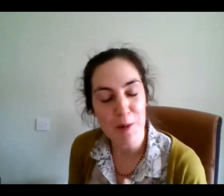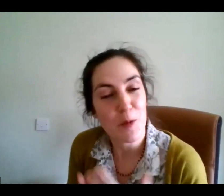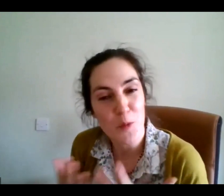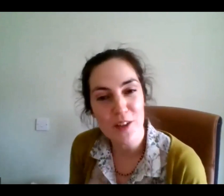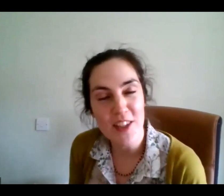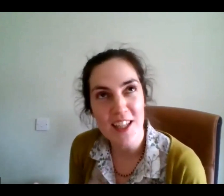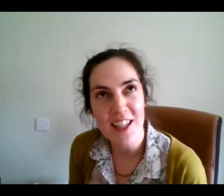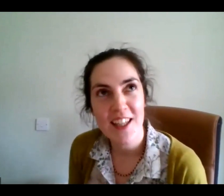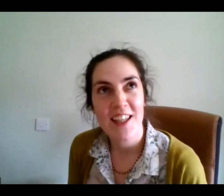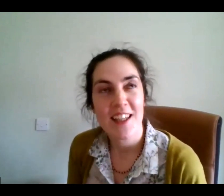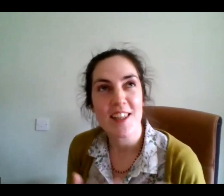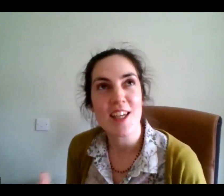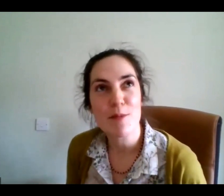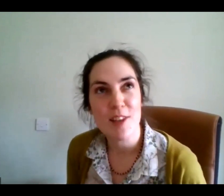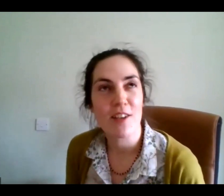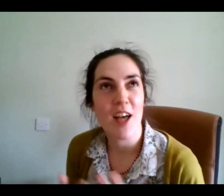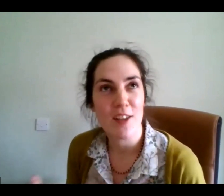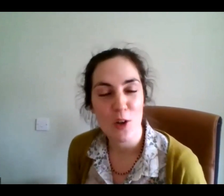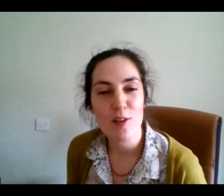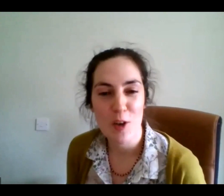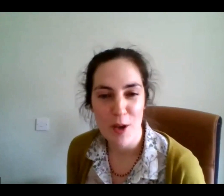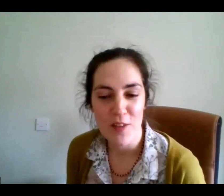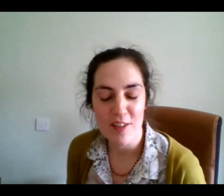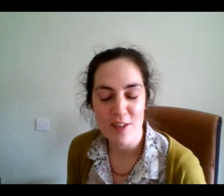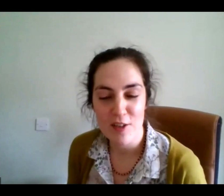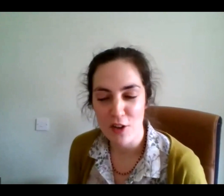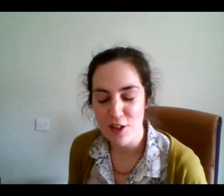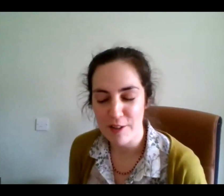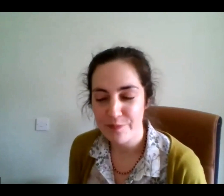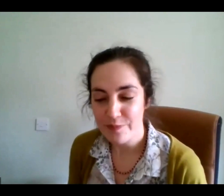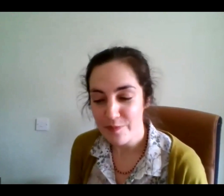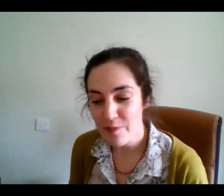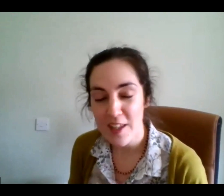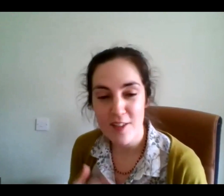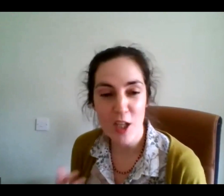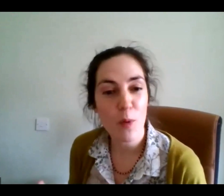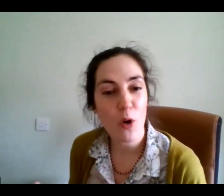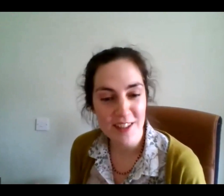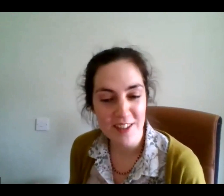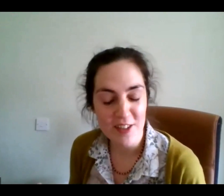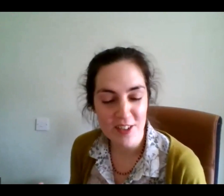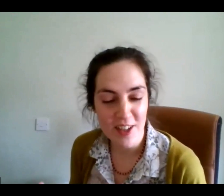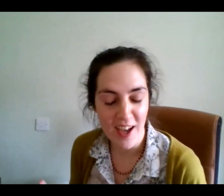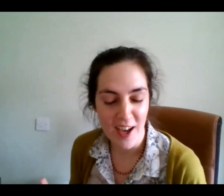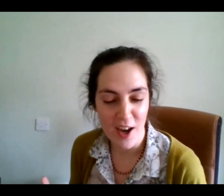comment. One of the the themes that has also come out of this discussion is the importance